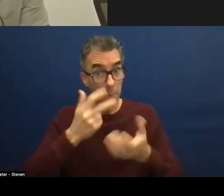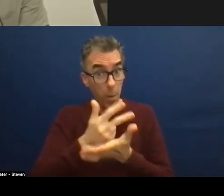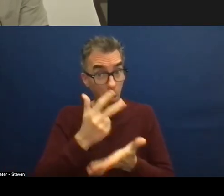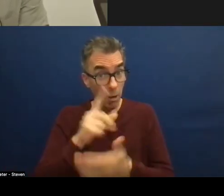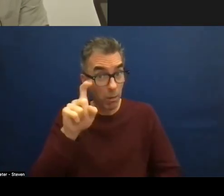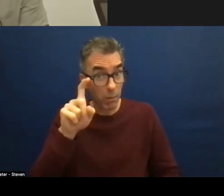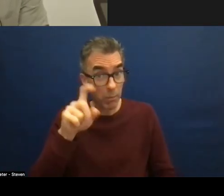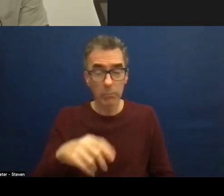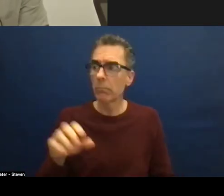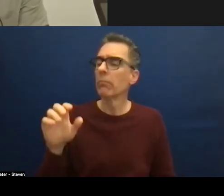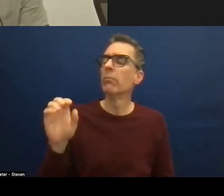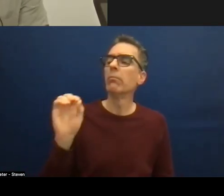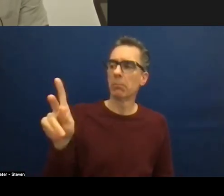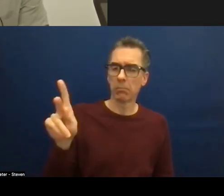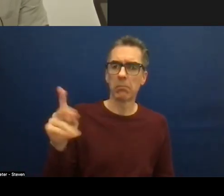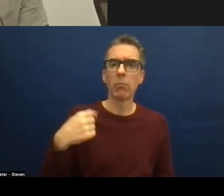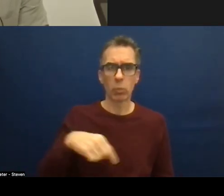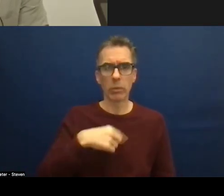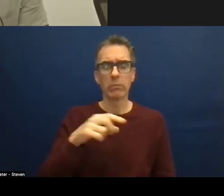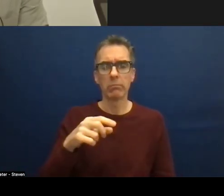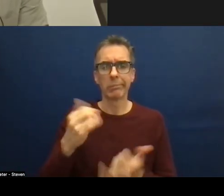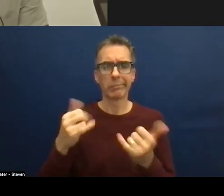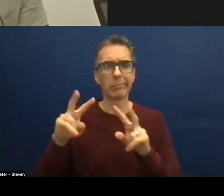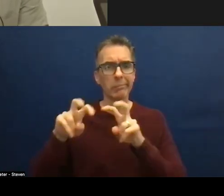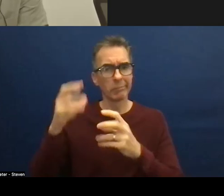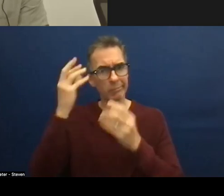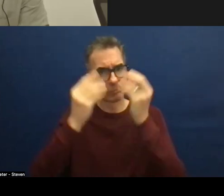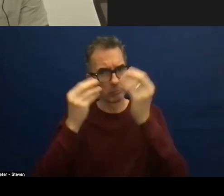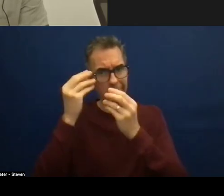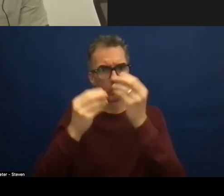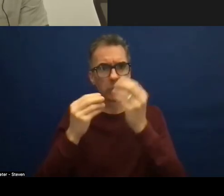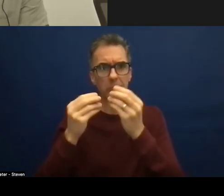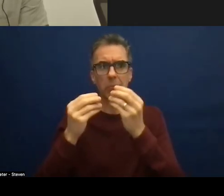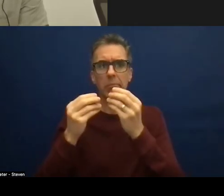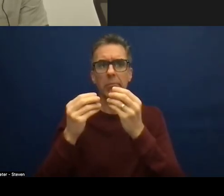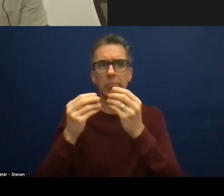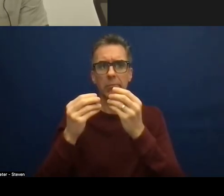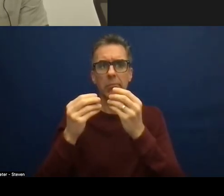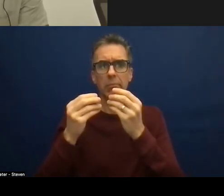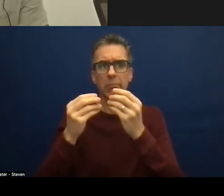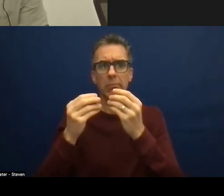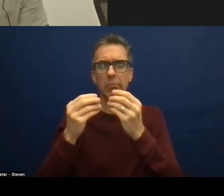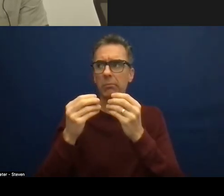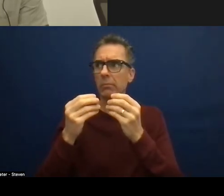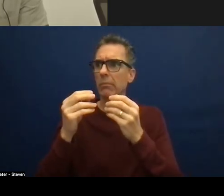Yeah, we are looking at that and I don't think we've gotten into a lot of detail on that yet.